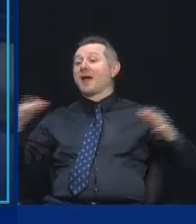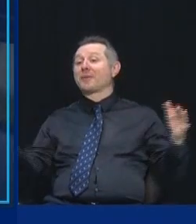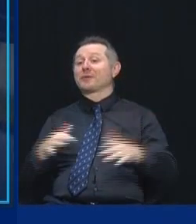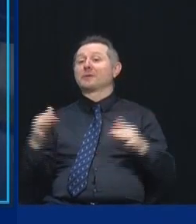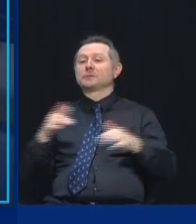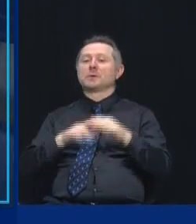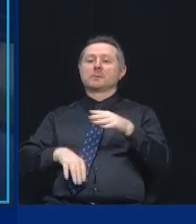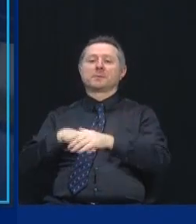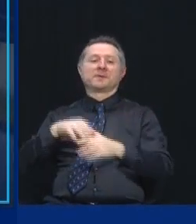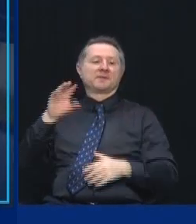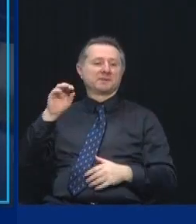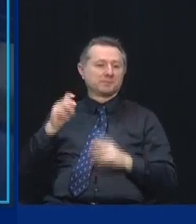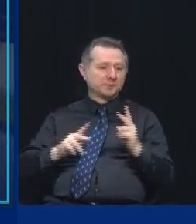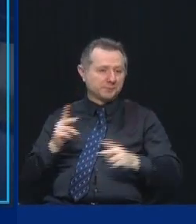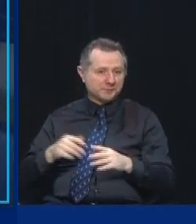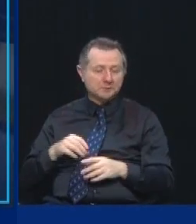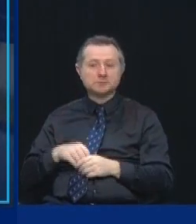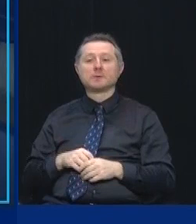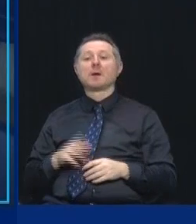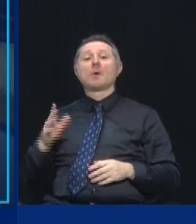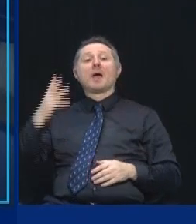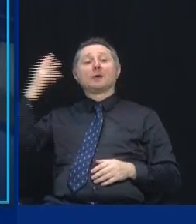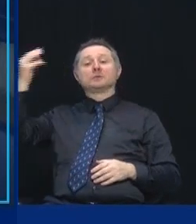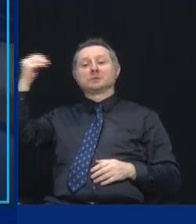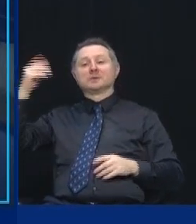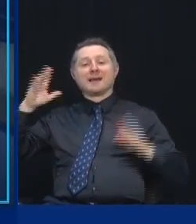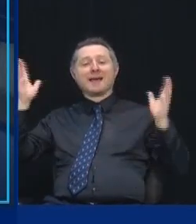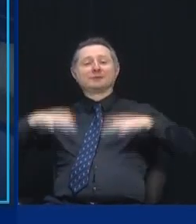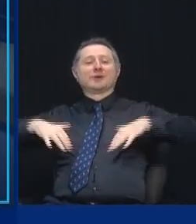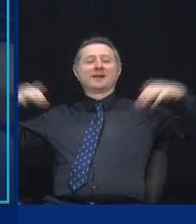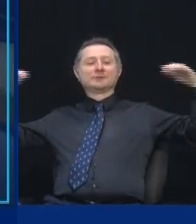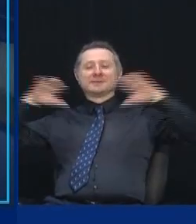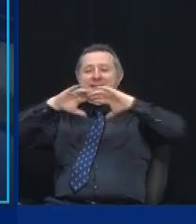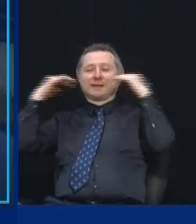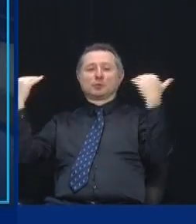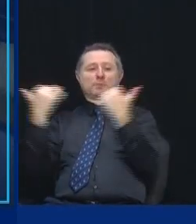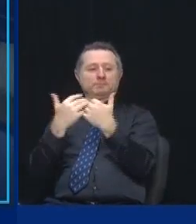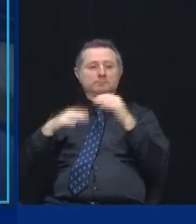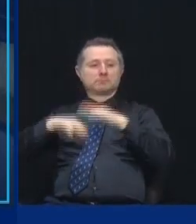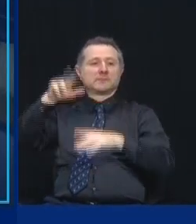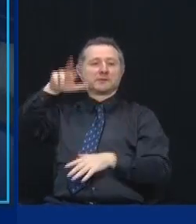TO 500 ON MAY 19th. RESIDENTIAL GATHERINGS GO TO 50 ON MAY 19th.